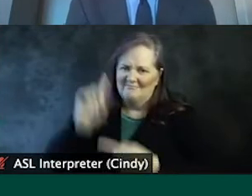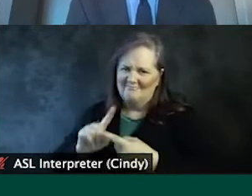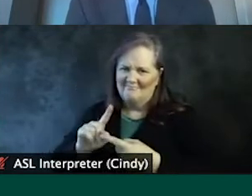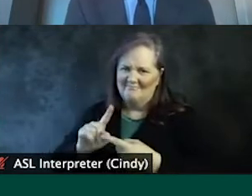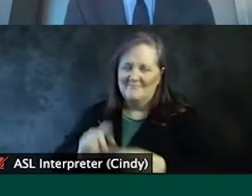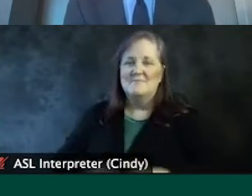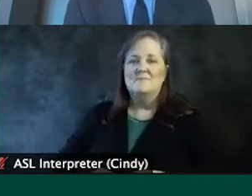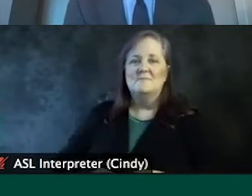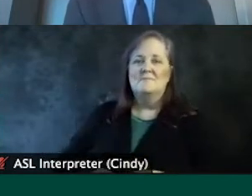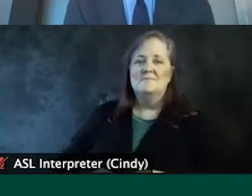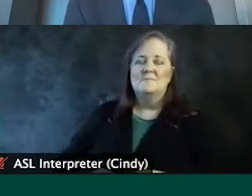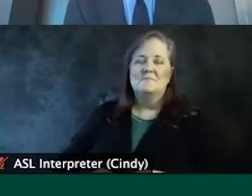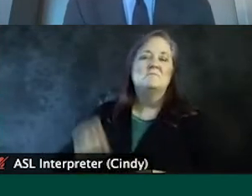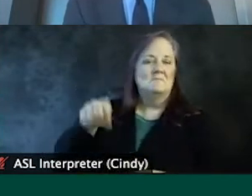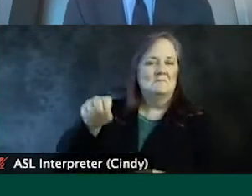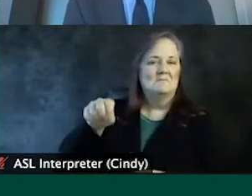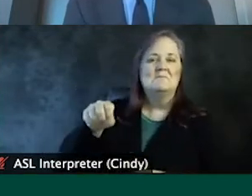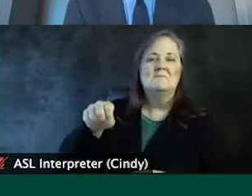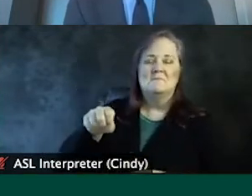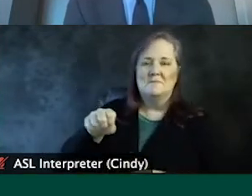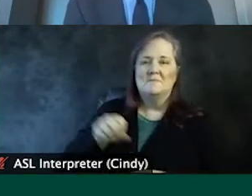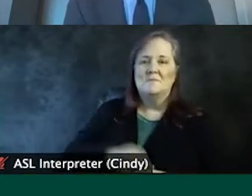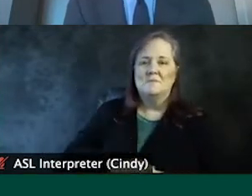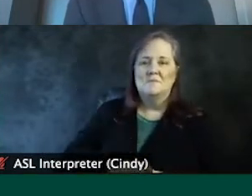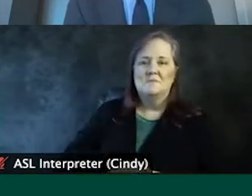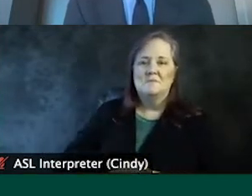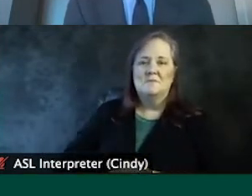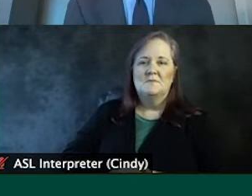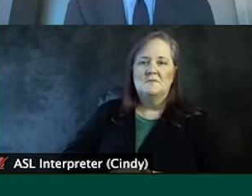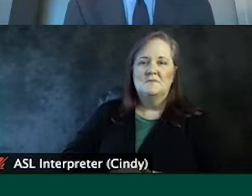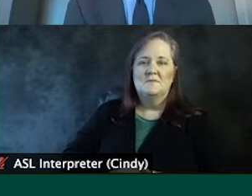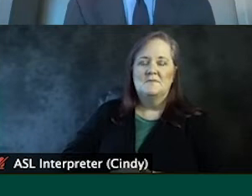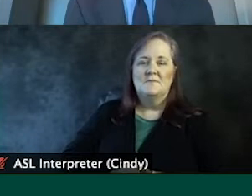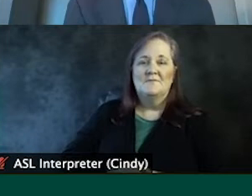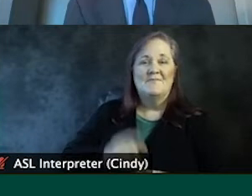I think the kind of controlling rule is that the there has